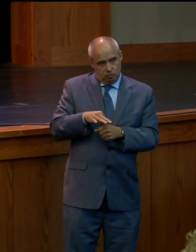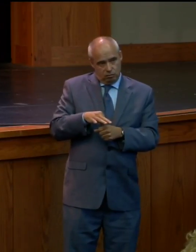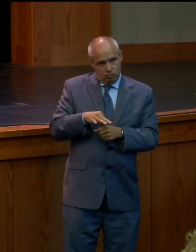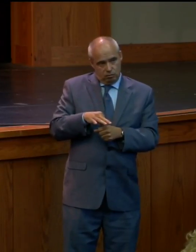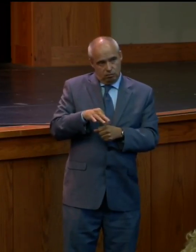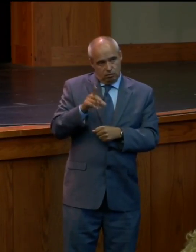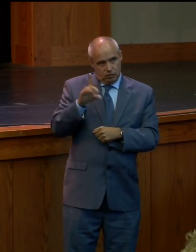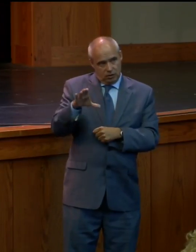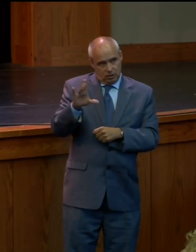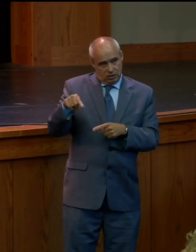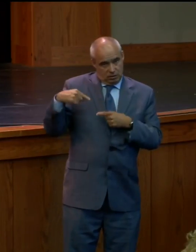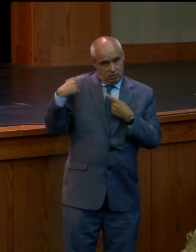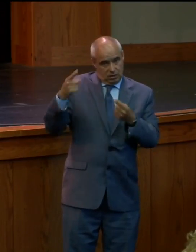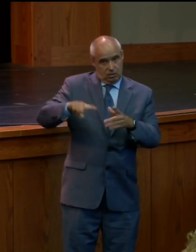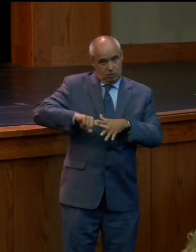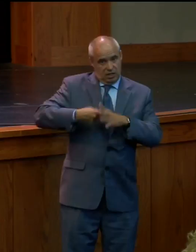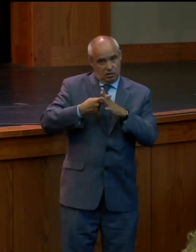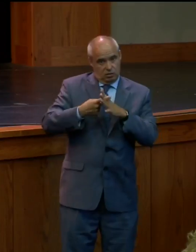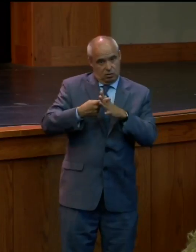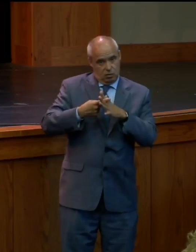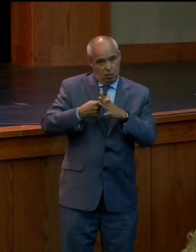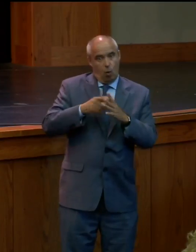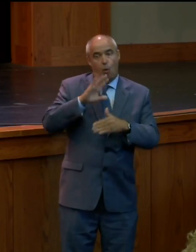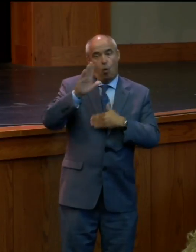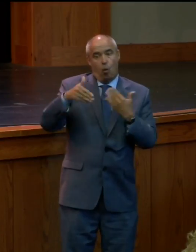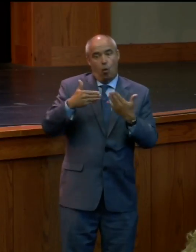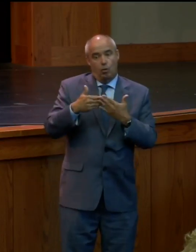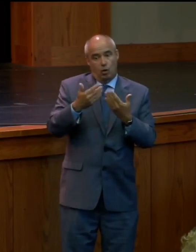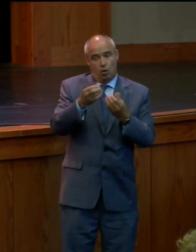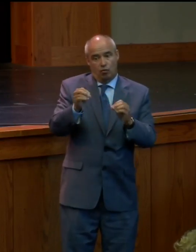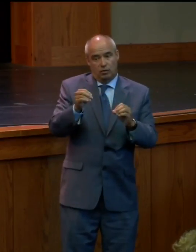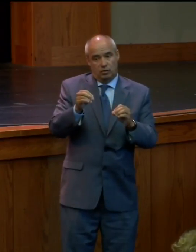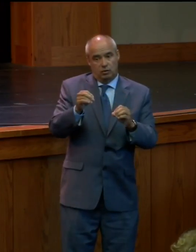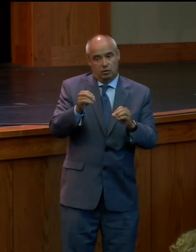HAVE INTENDED AND ALL OF THESE OFFICERS WILL STAY UNTIL ONLY